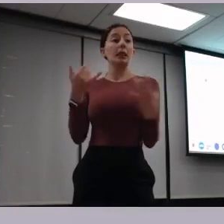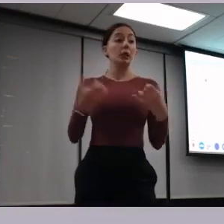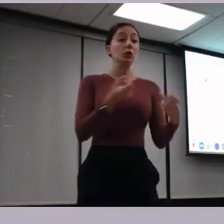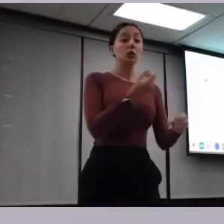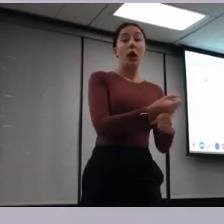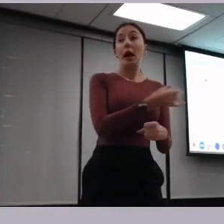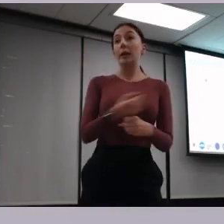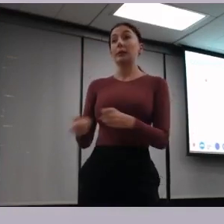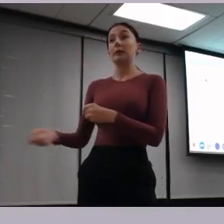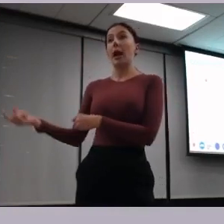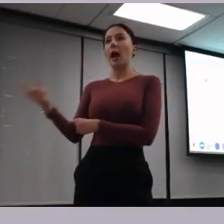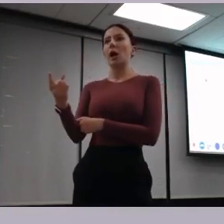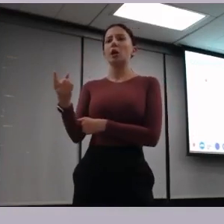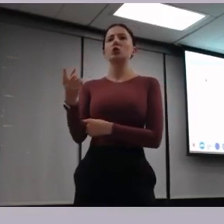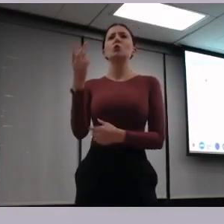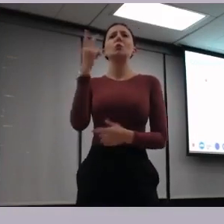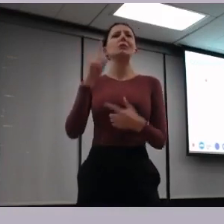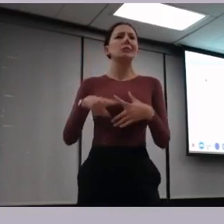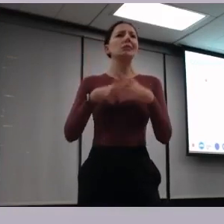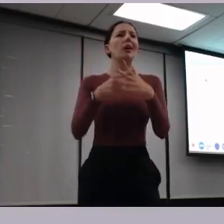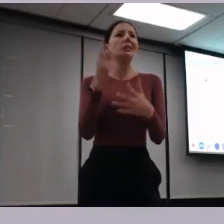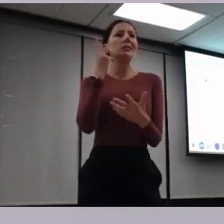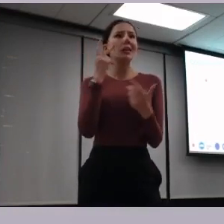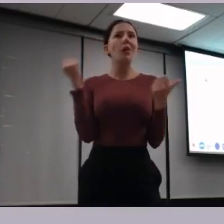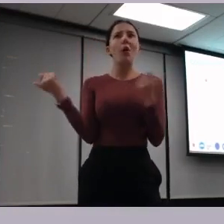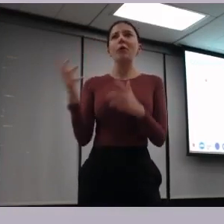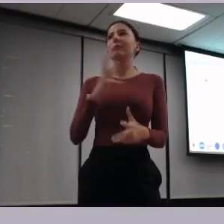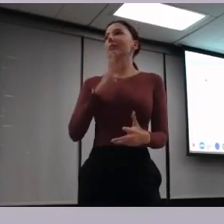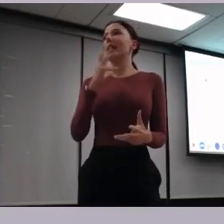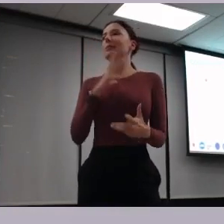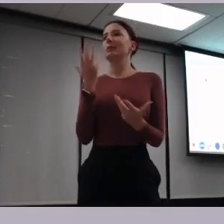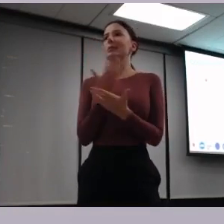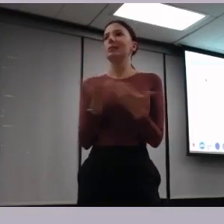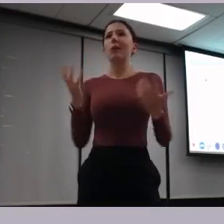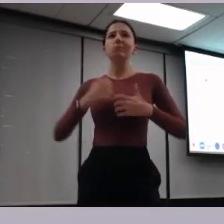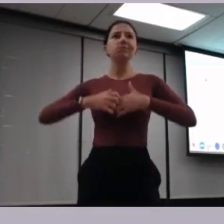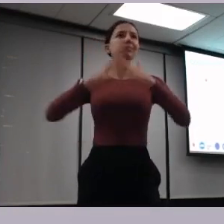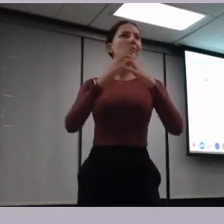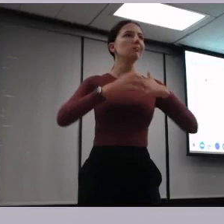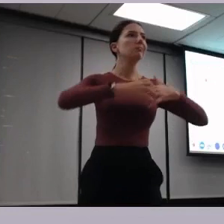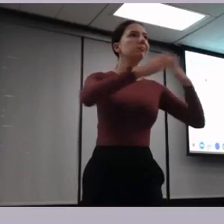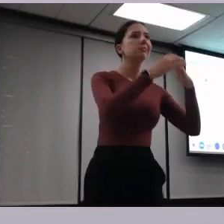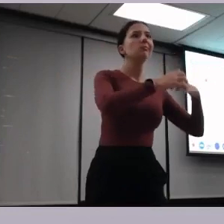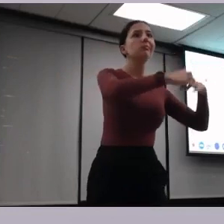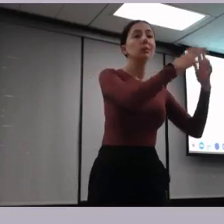the sexy stuff coming together and the stations coming alive. So we're really excited about this, but we're really excited